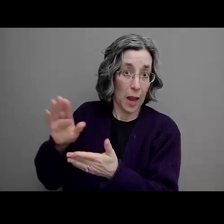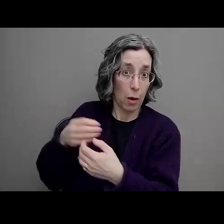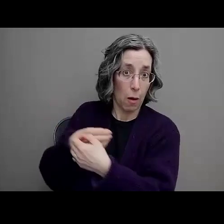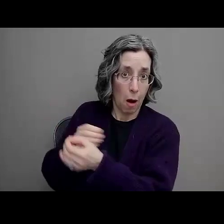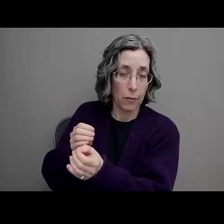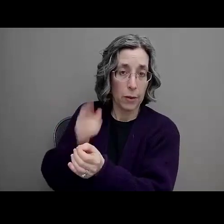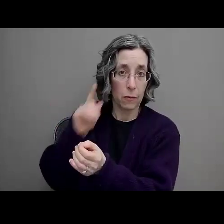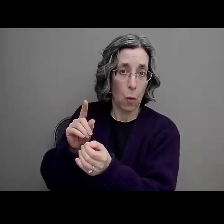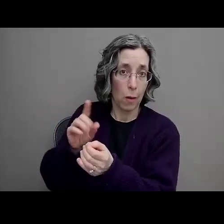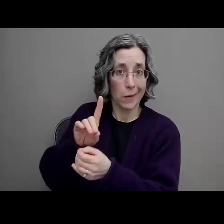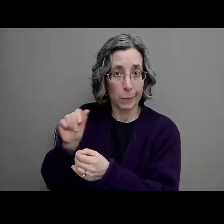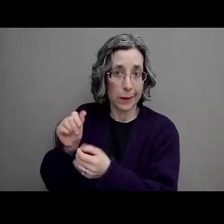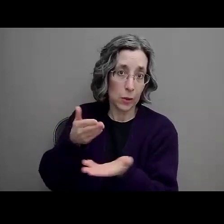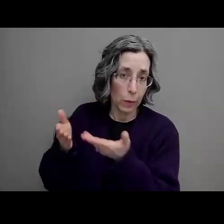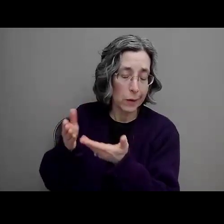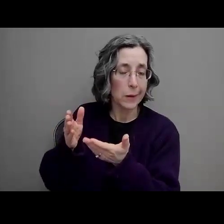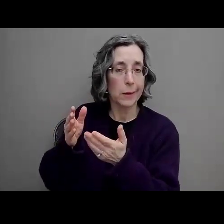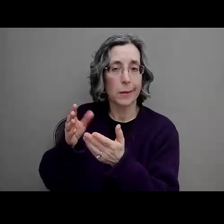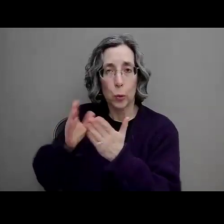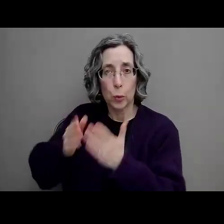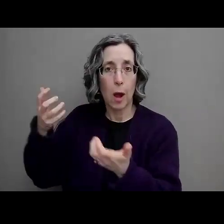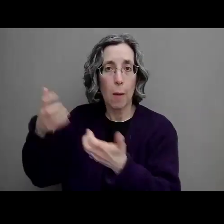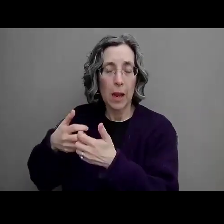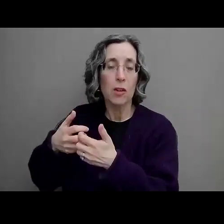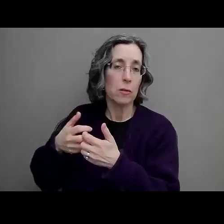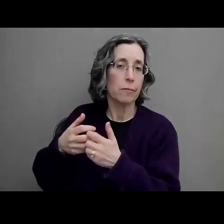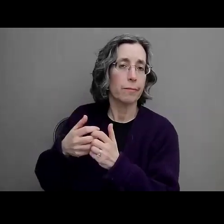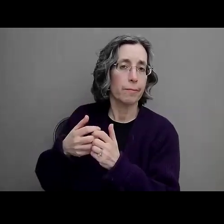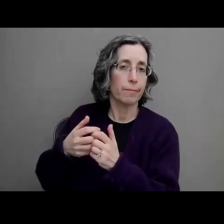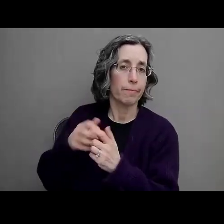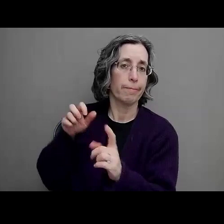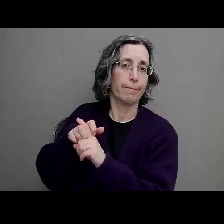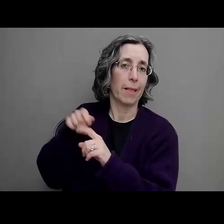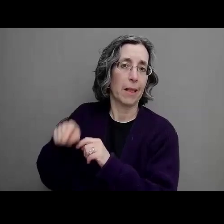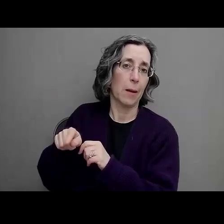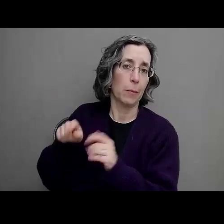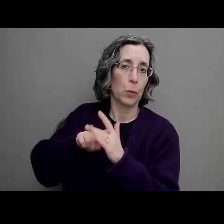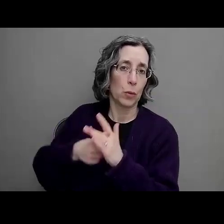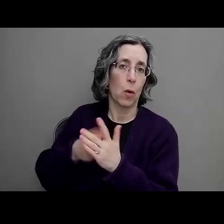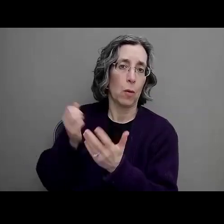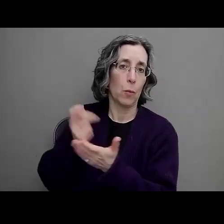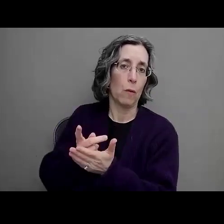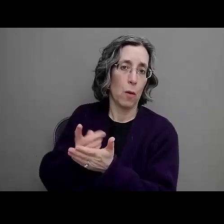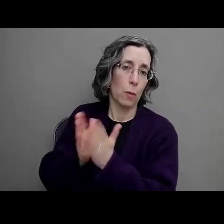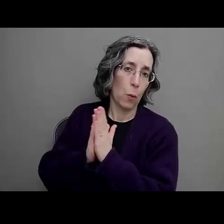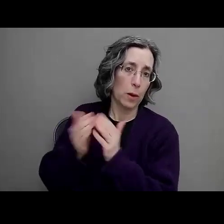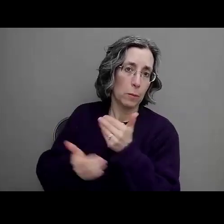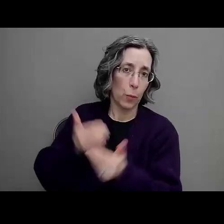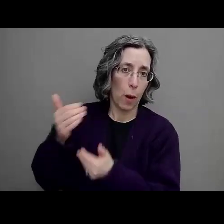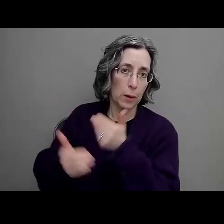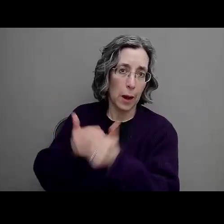at that particular college or university -- is where you would if to start that approval process. It varies how long